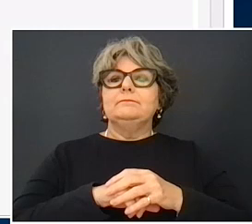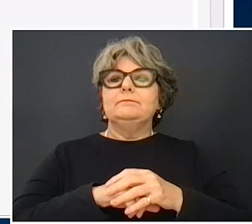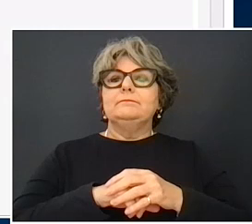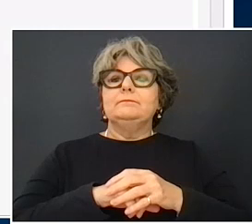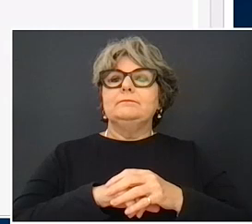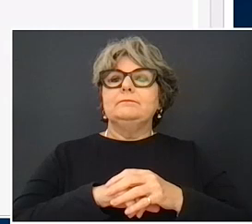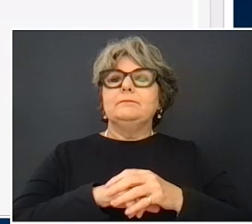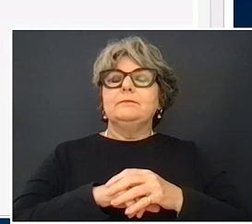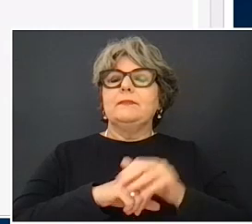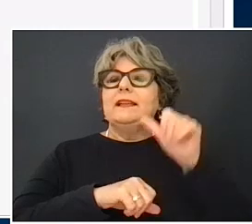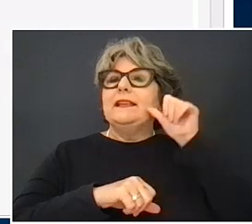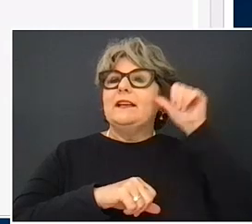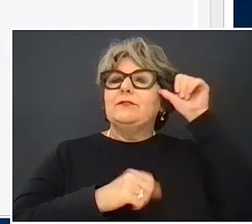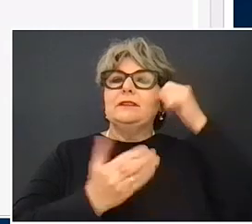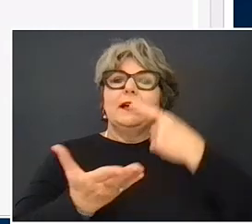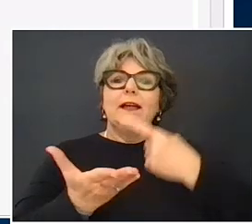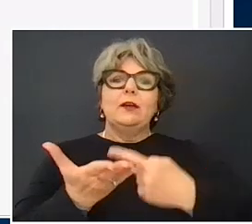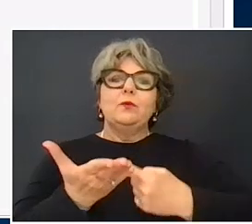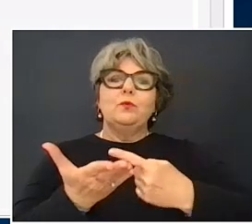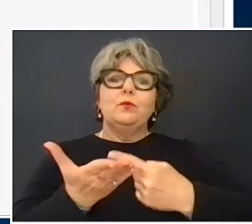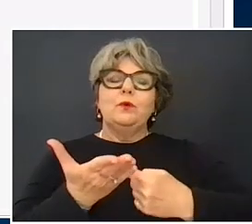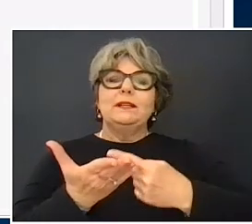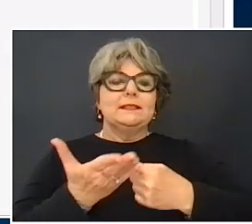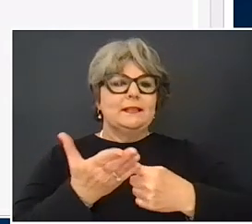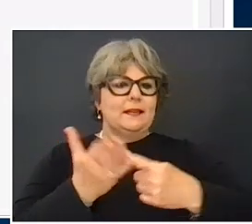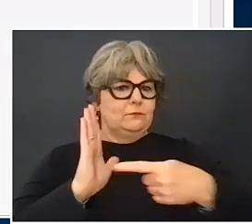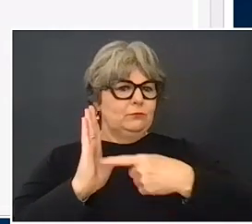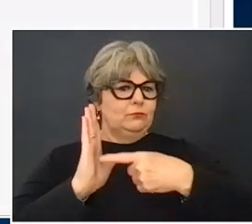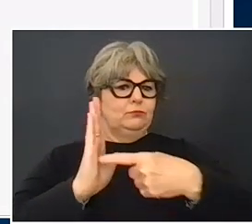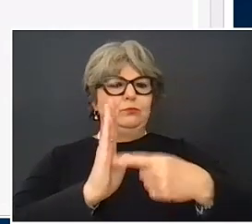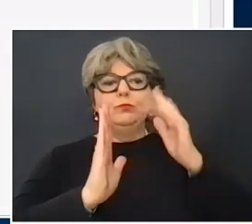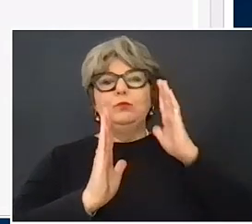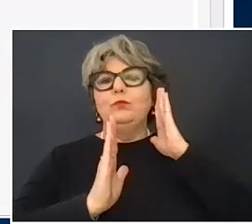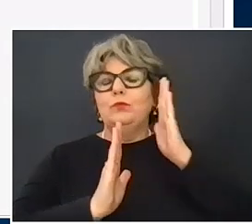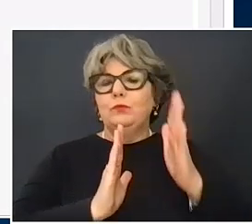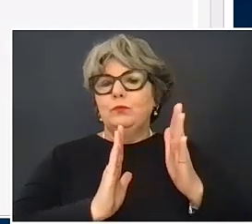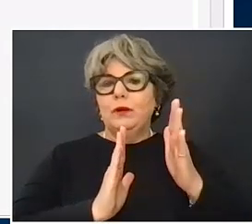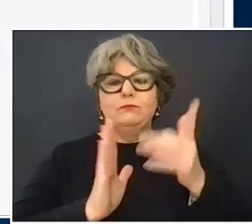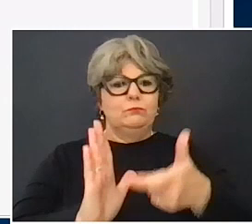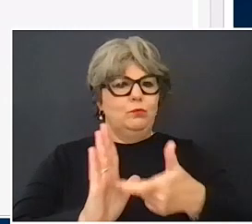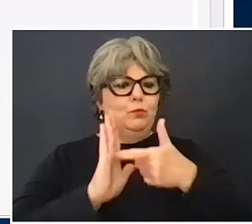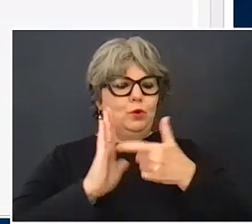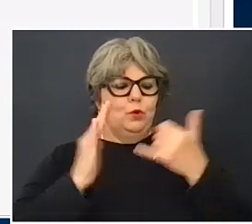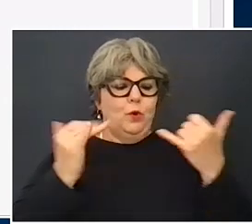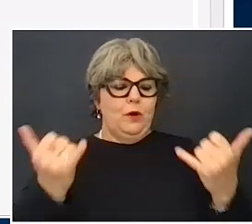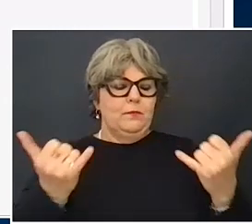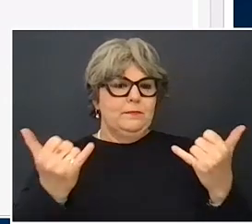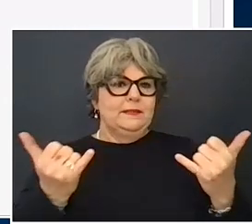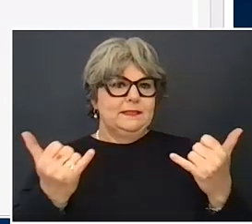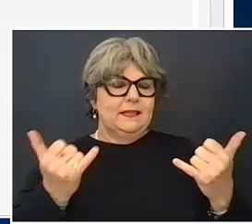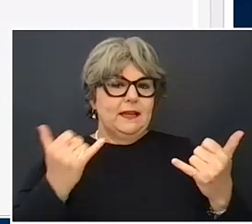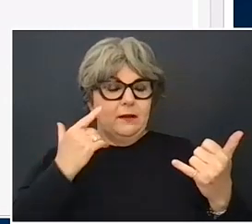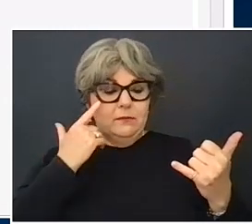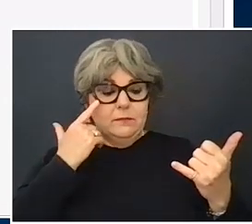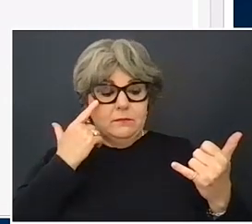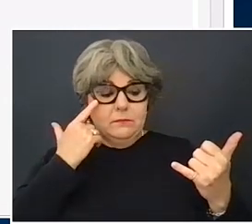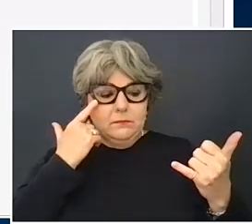This is where we're bringing back the requirements that we previously had.